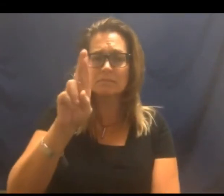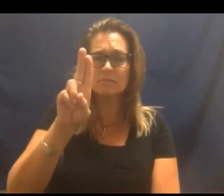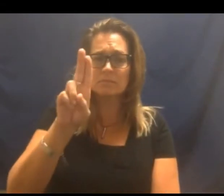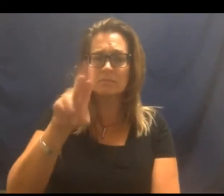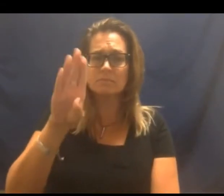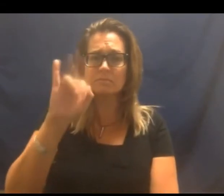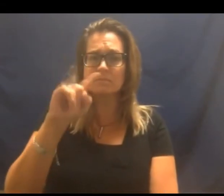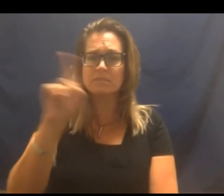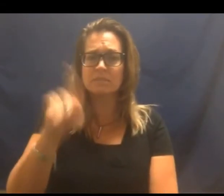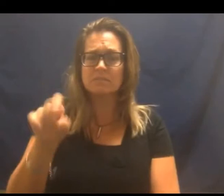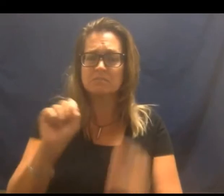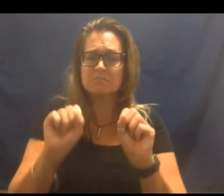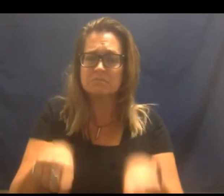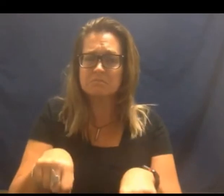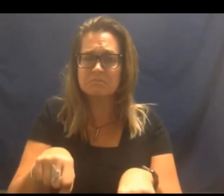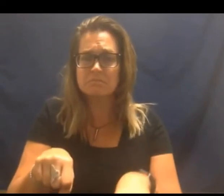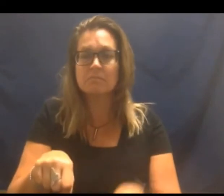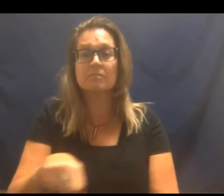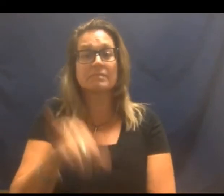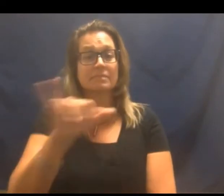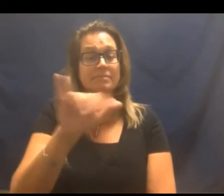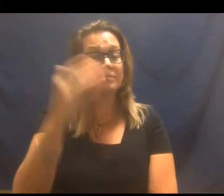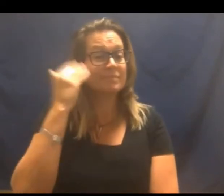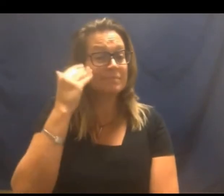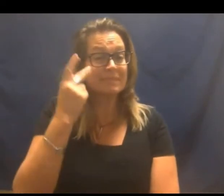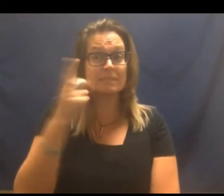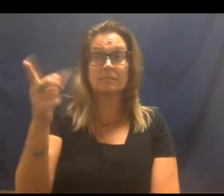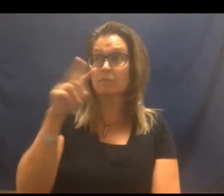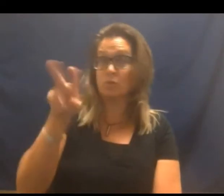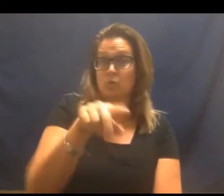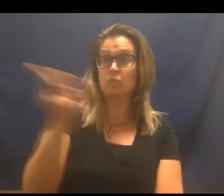can write it TRUE+BIZ, that's possible.